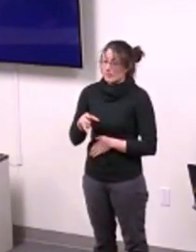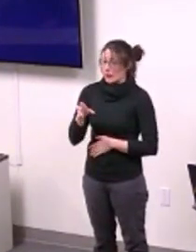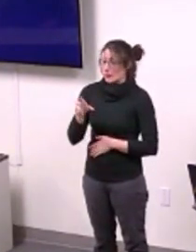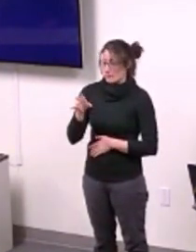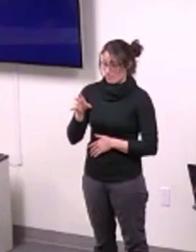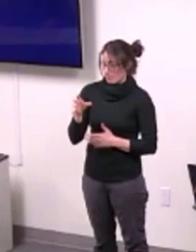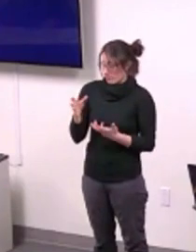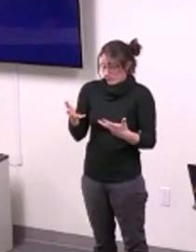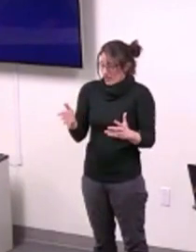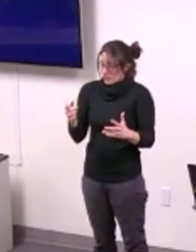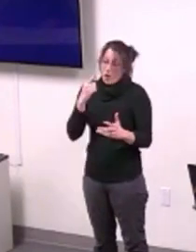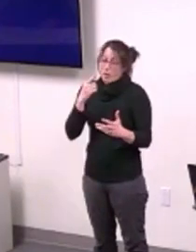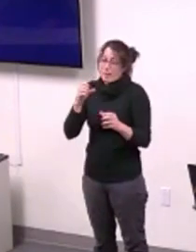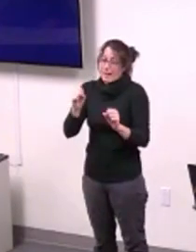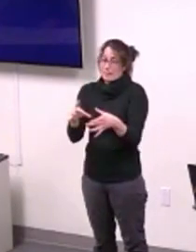But we can talk afterward, yeah.